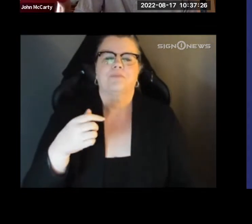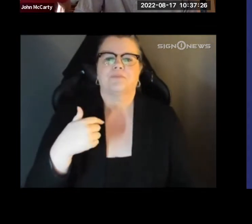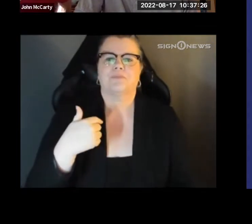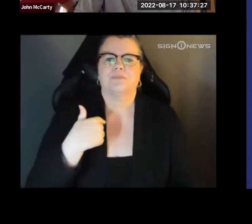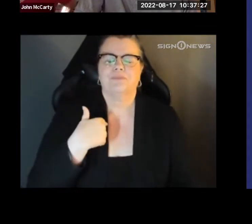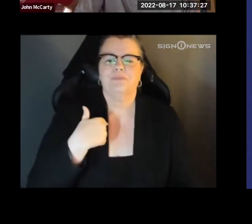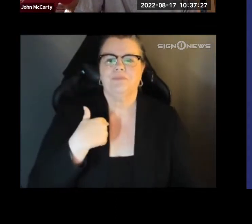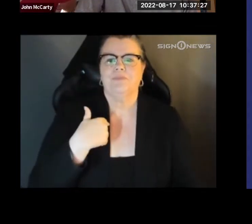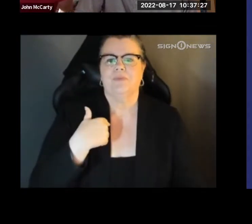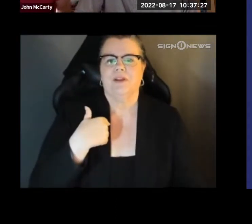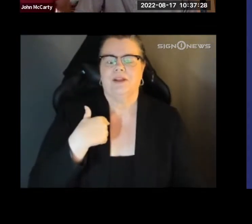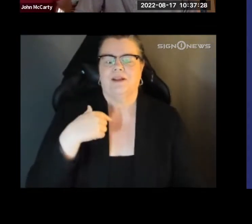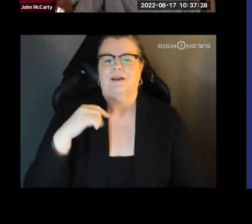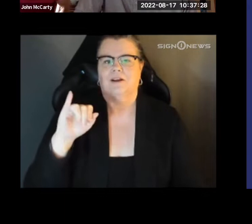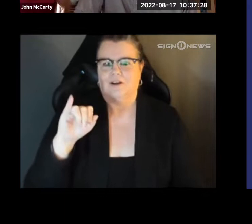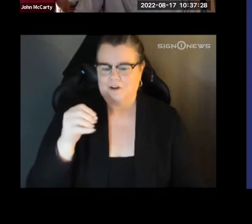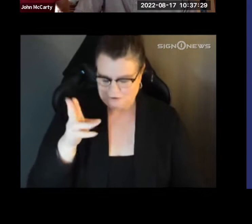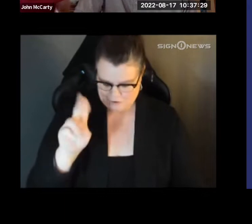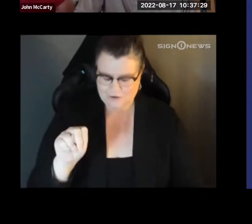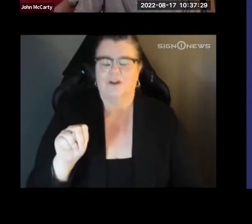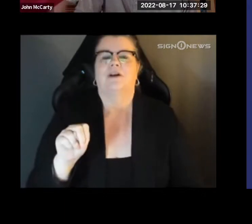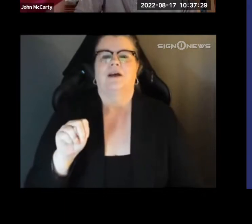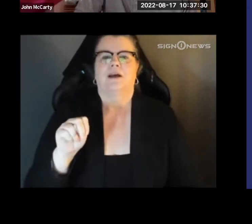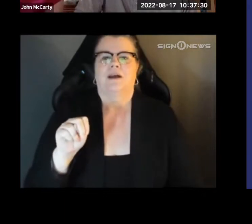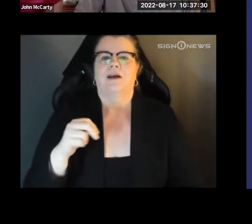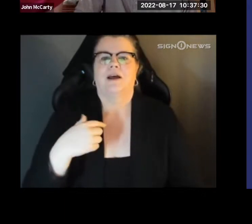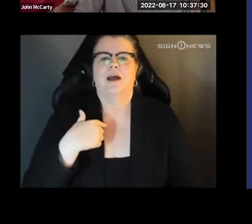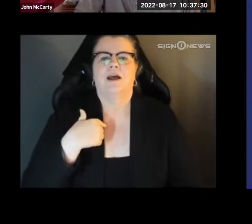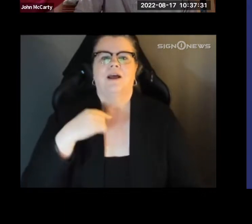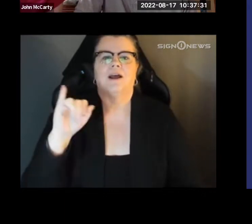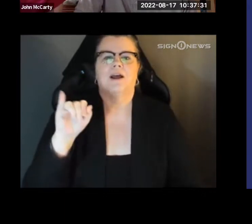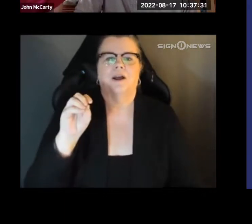I'm Joe and I'm his communication partner and his voice he's a self-advocate and he's in the